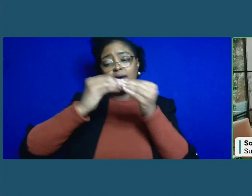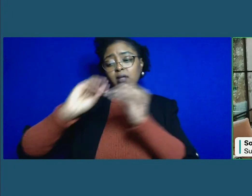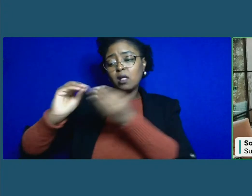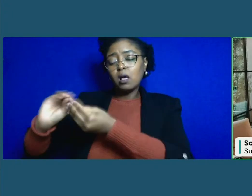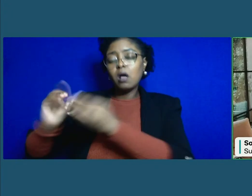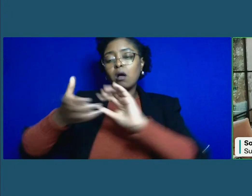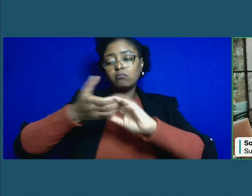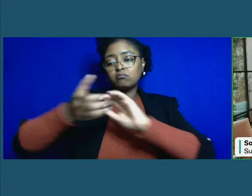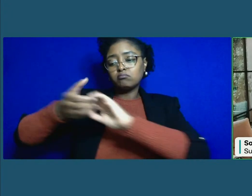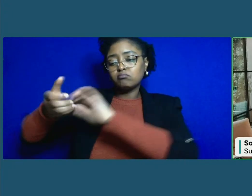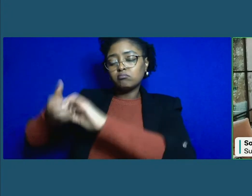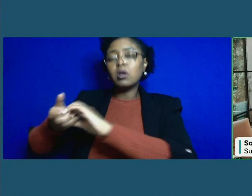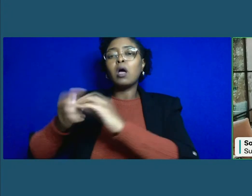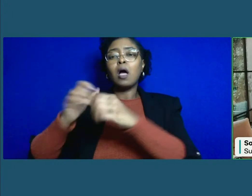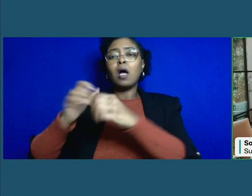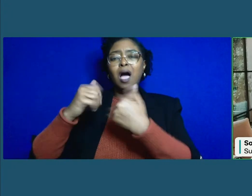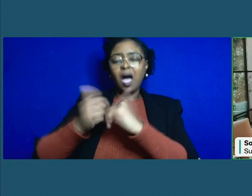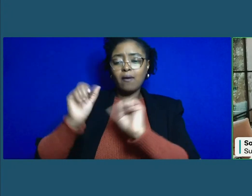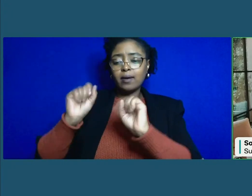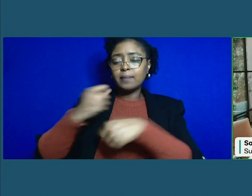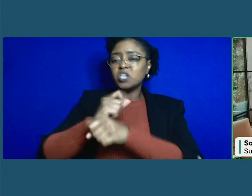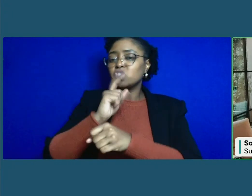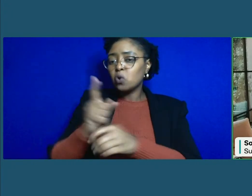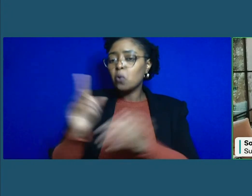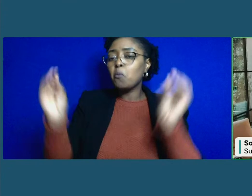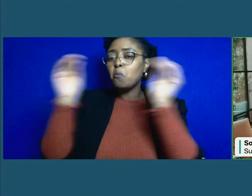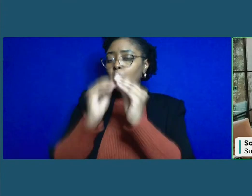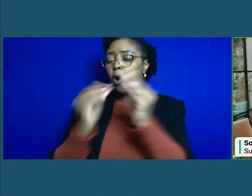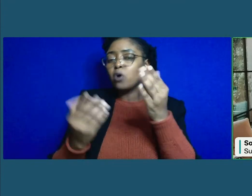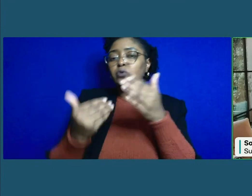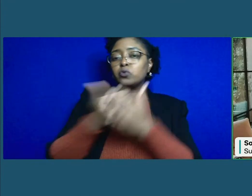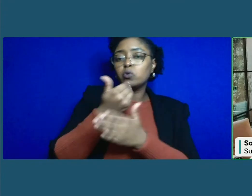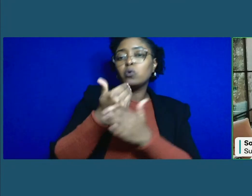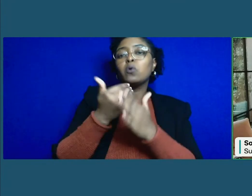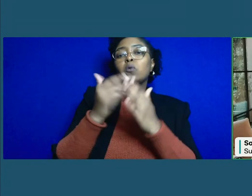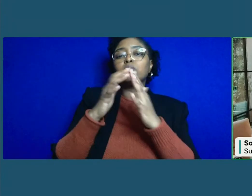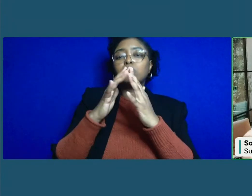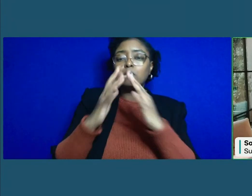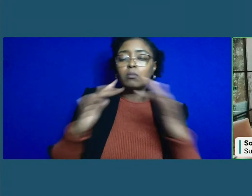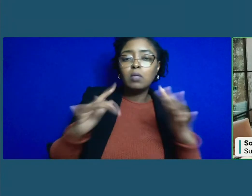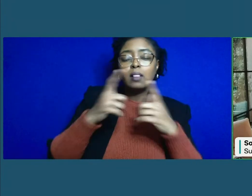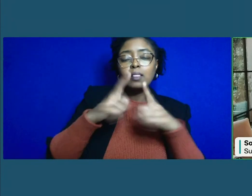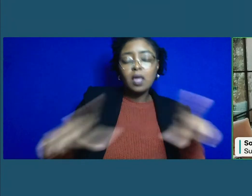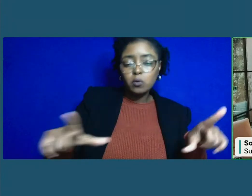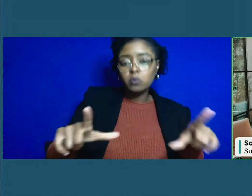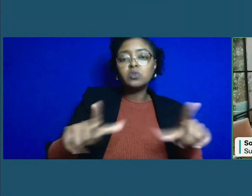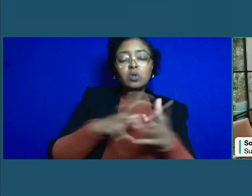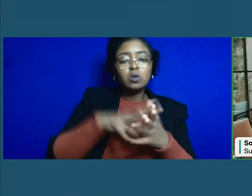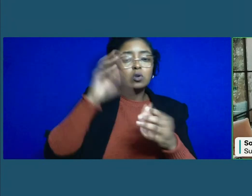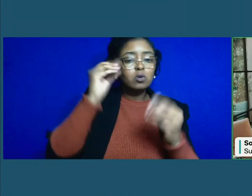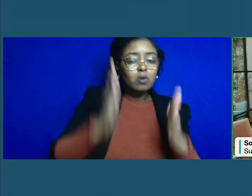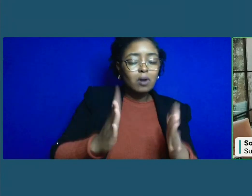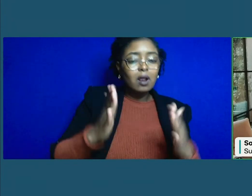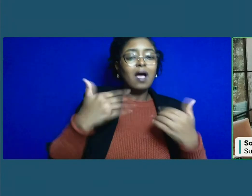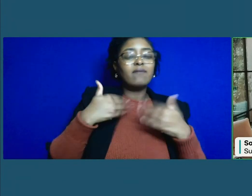working together multiple offices at how we can ensure that more of our emergent